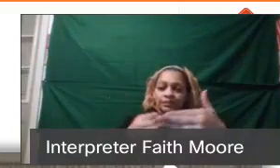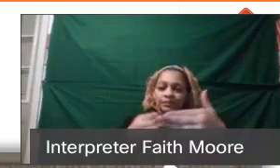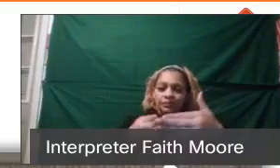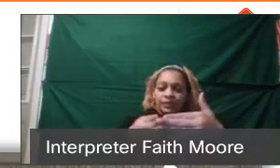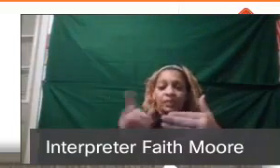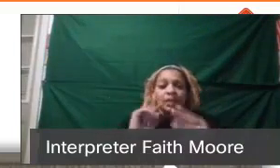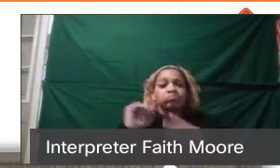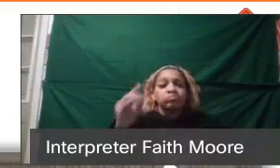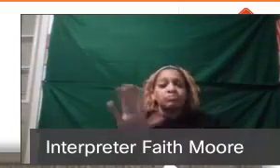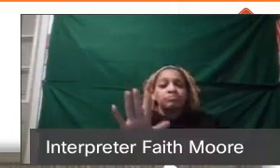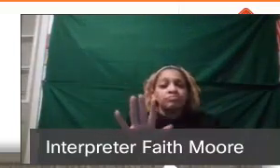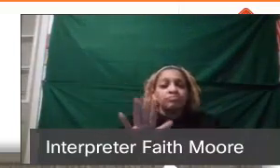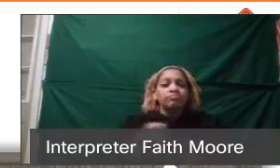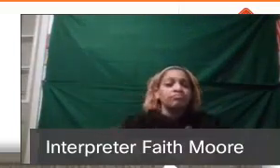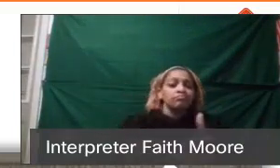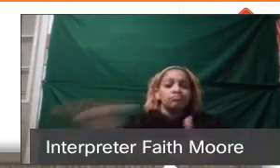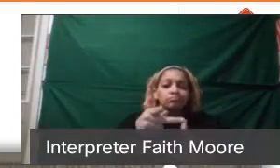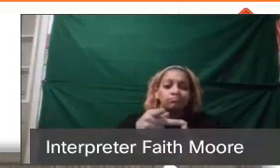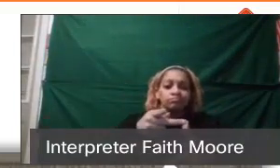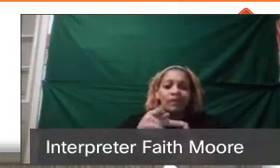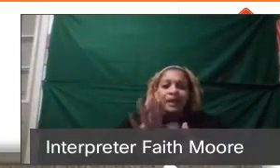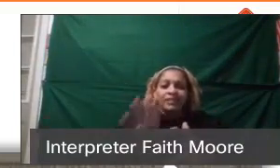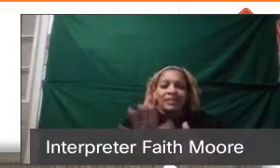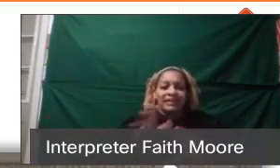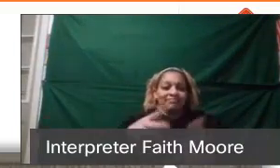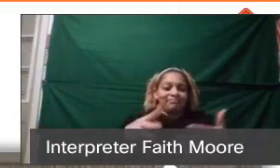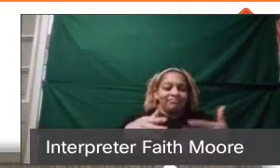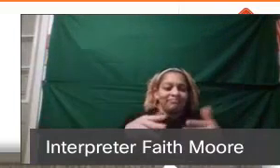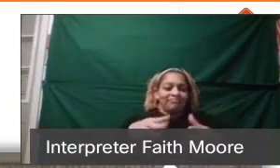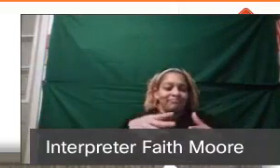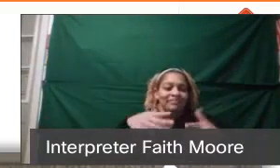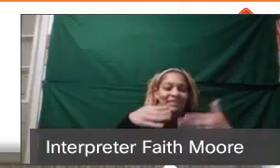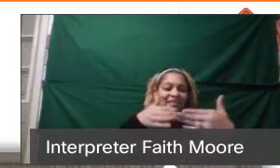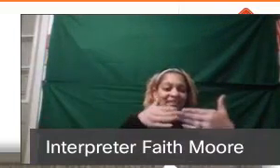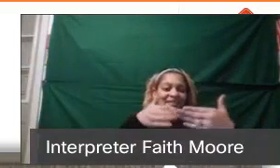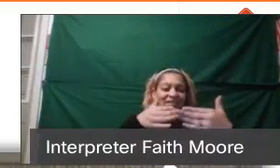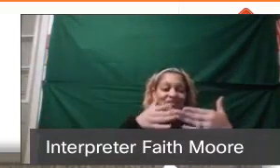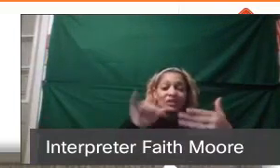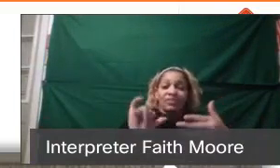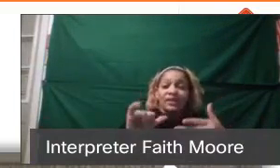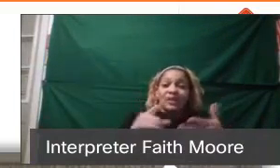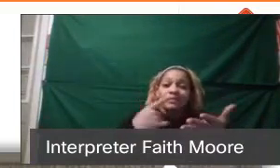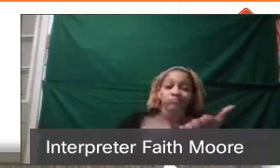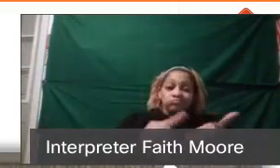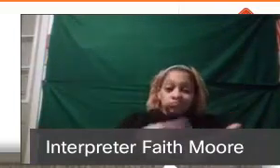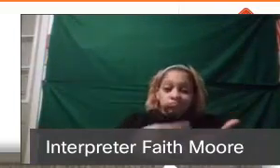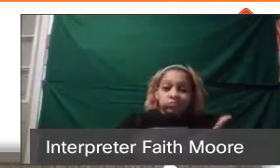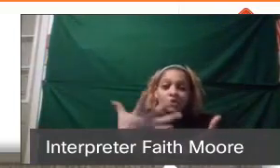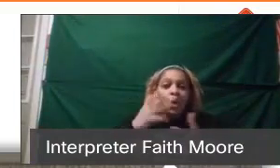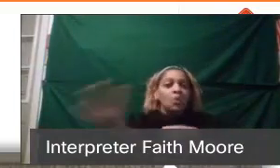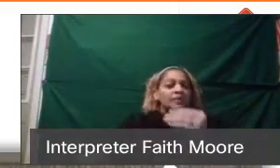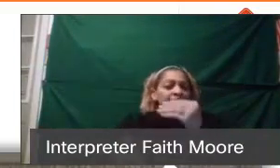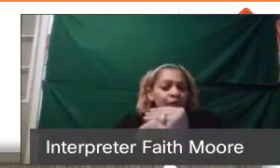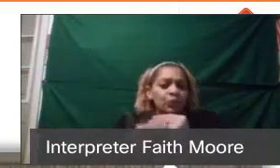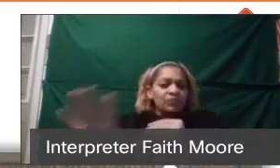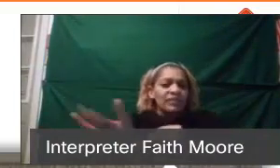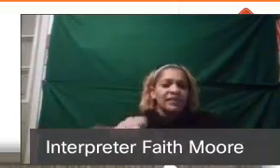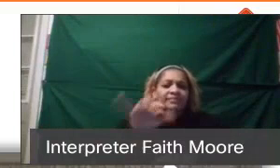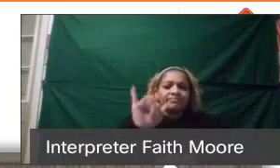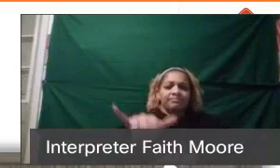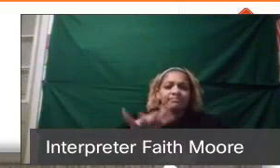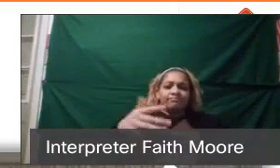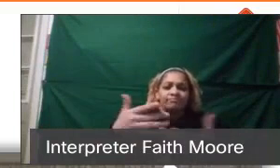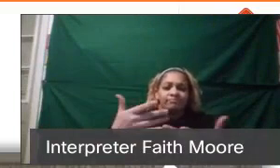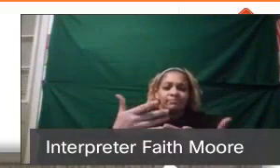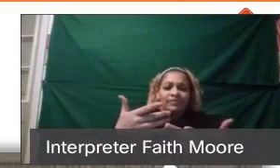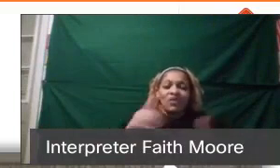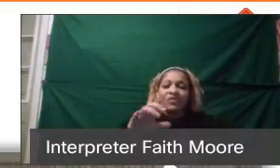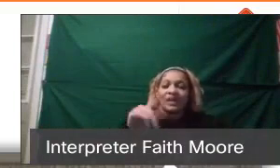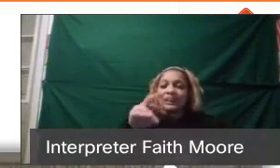Intersections in livability study. Um, and so I, I'm wonder if that's being included here as well those I think it for the livability studies.